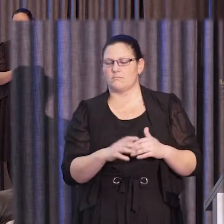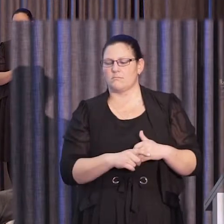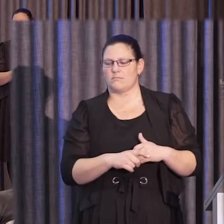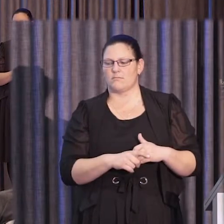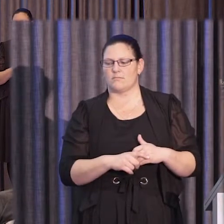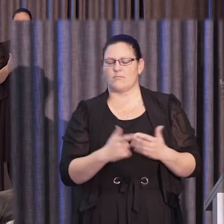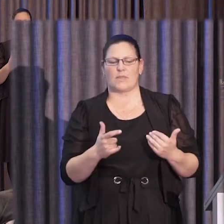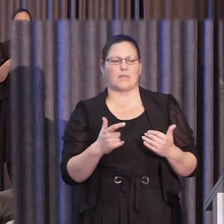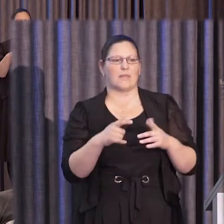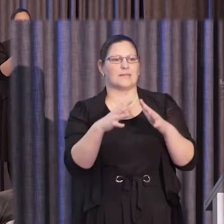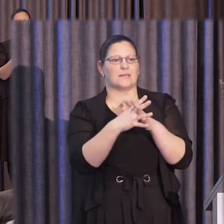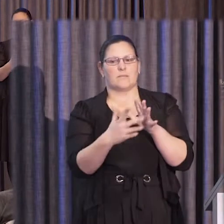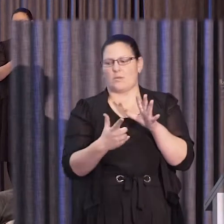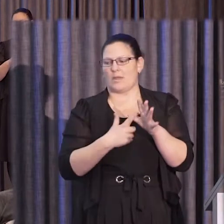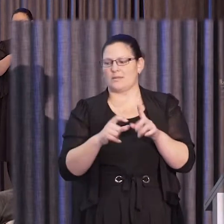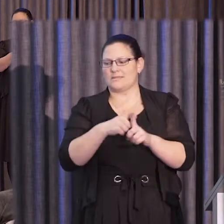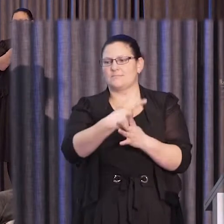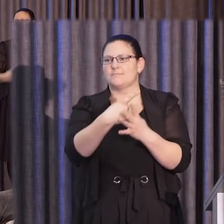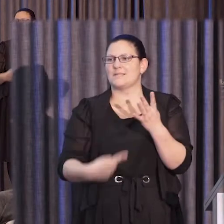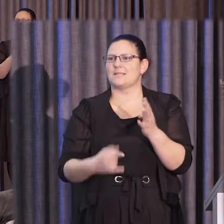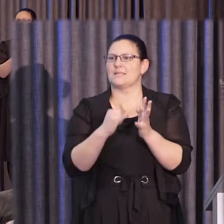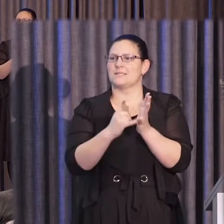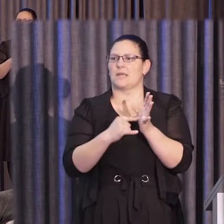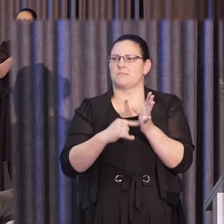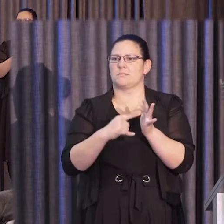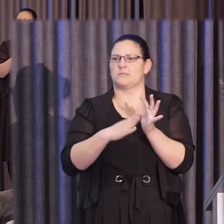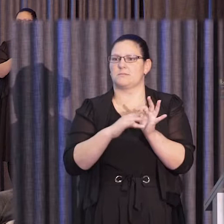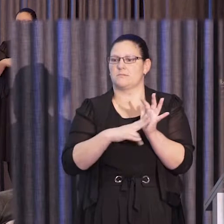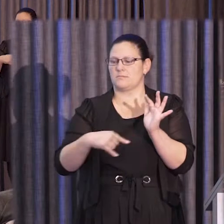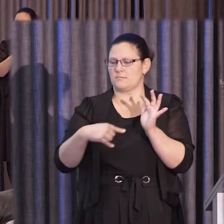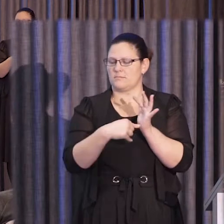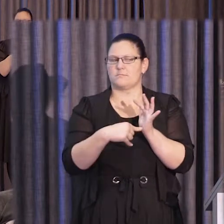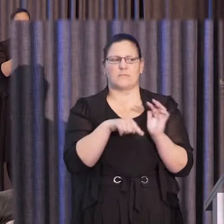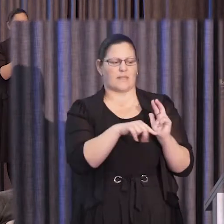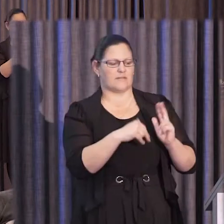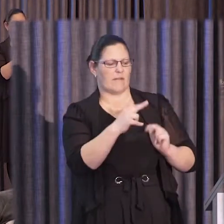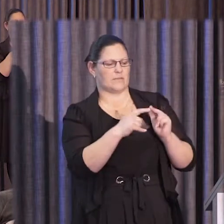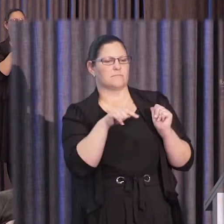on the development of a WA disability statement, which would be a piece of work that sits along and underside